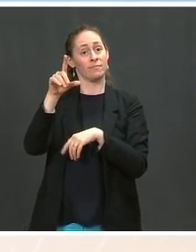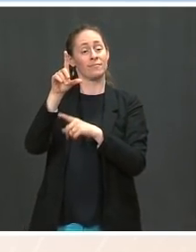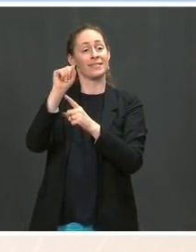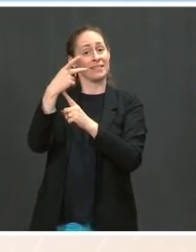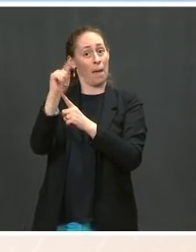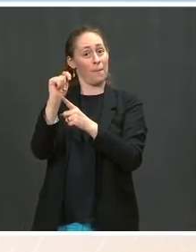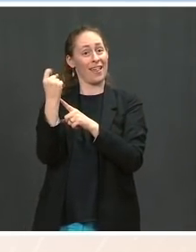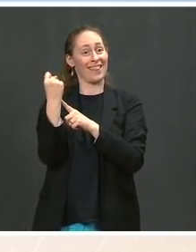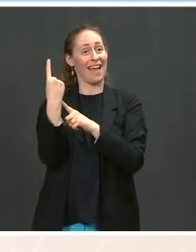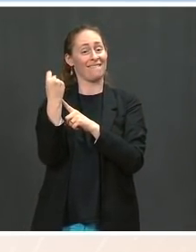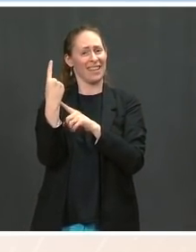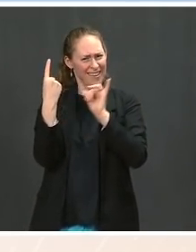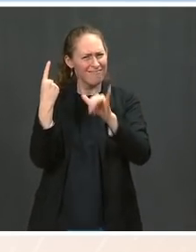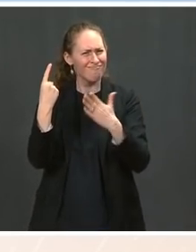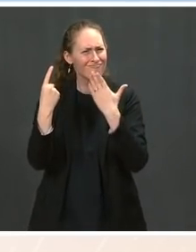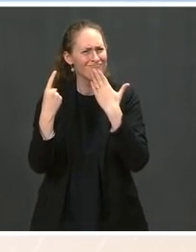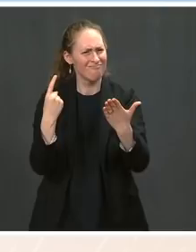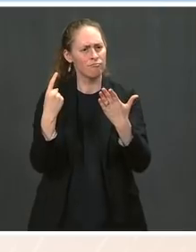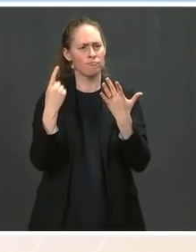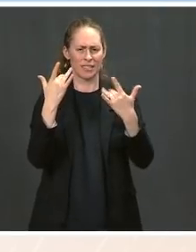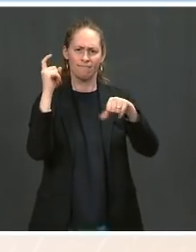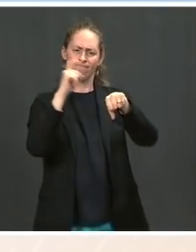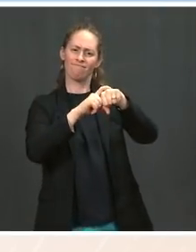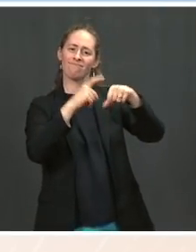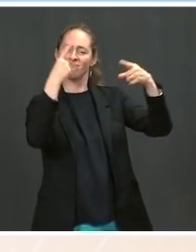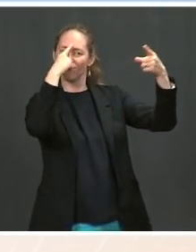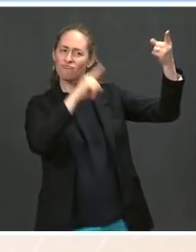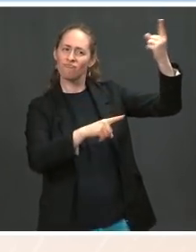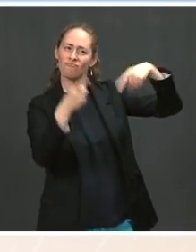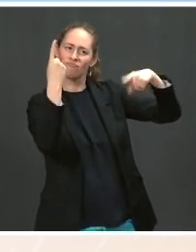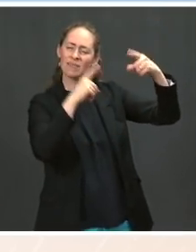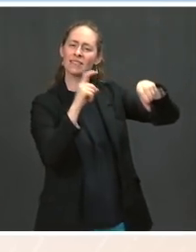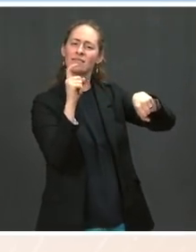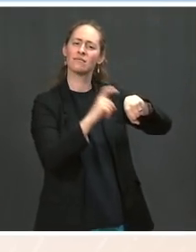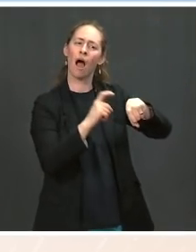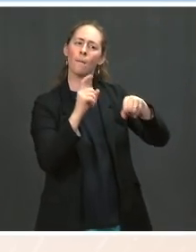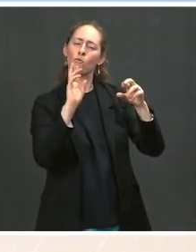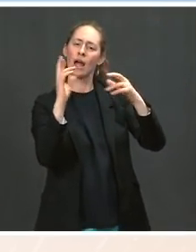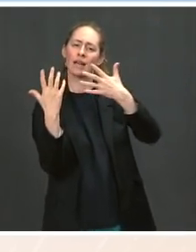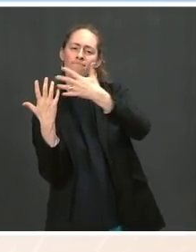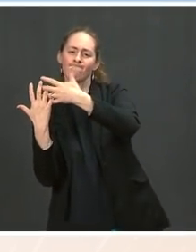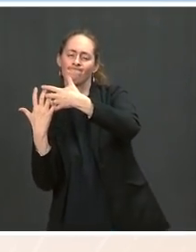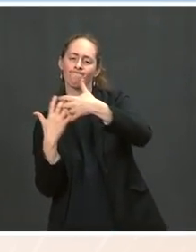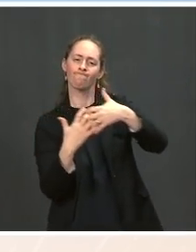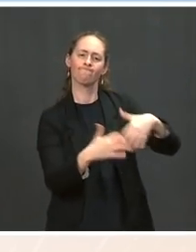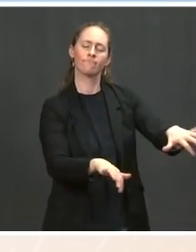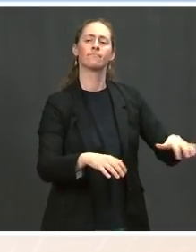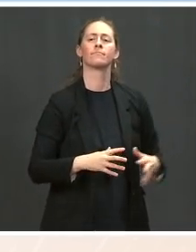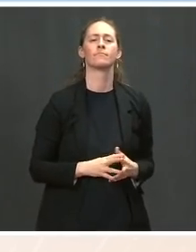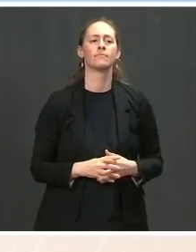and our diplomatic partners on the ground plenty of time. The Press: So did he choose 9/11 as the final day? Ms. Psaki: I think I just explained